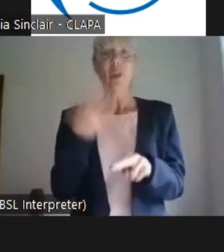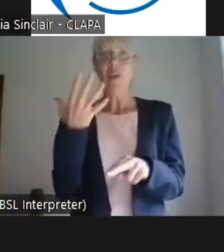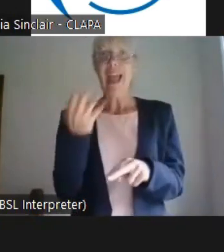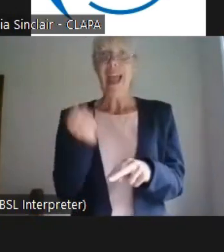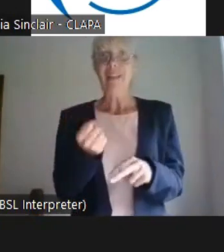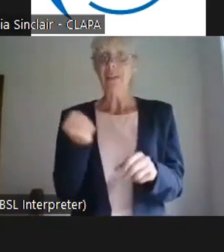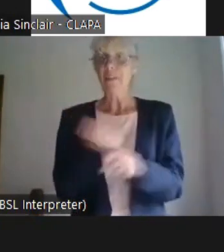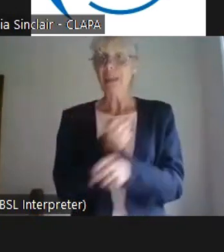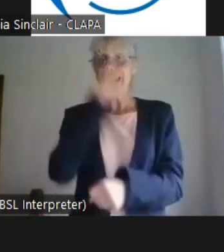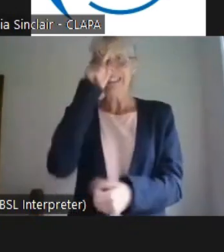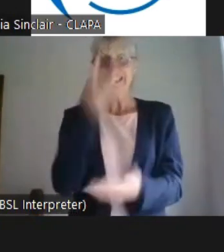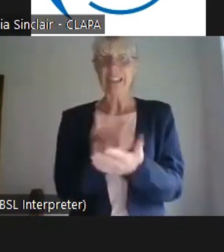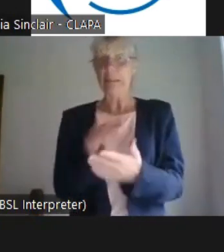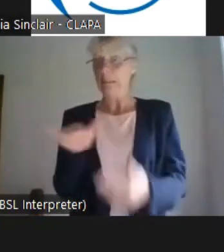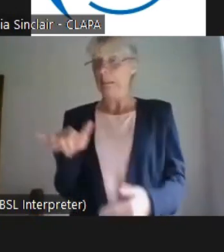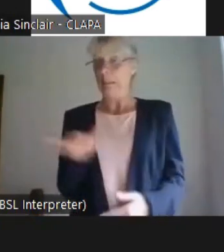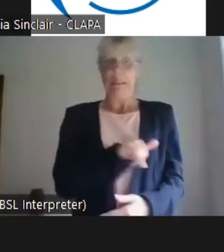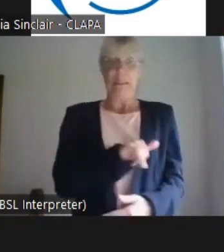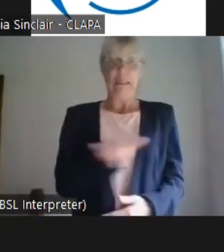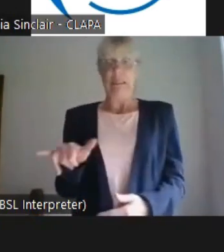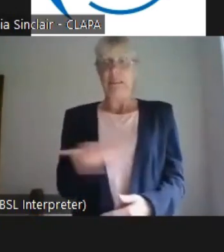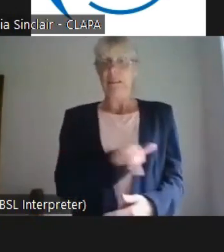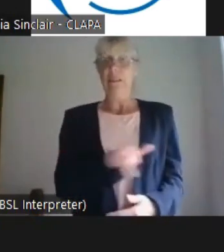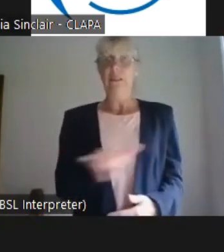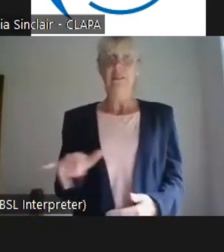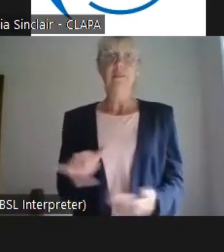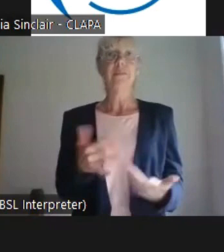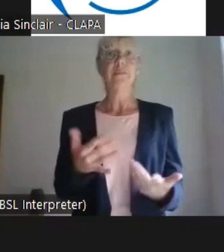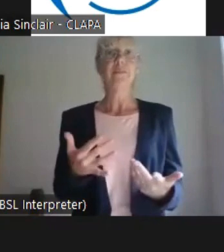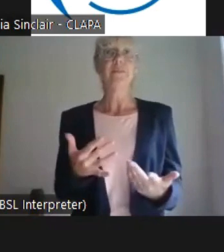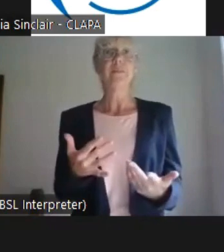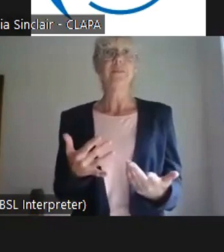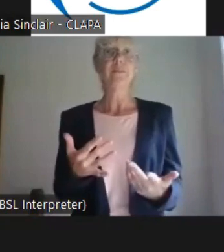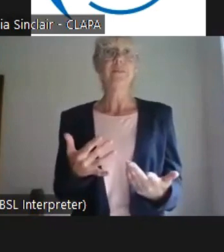um to sort of think oh what should I do um because you're you're getting sort of conflicting